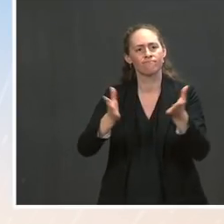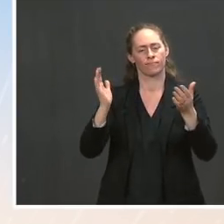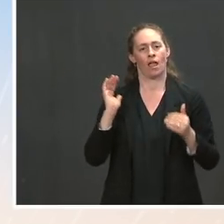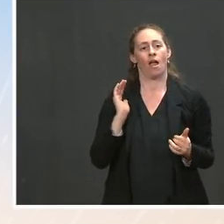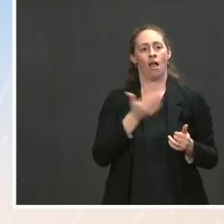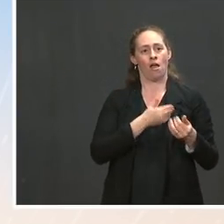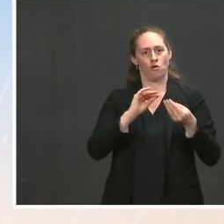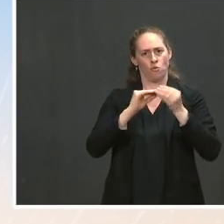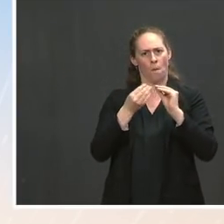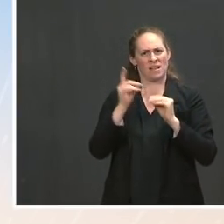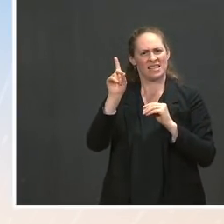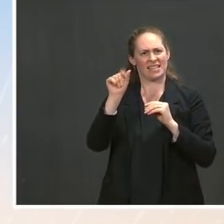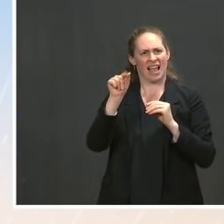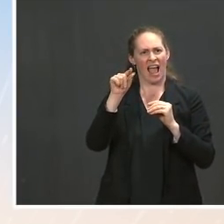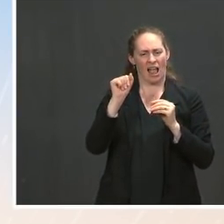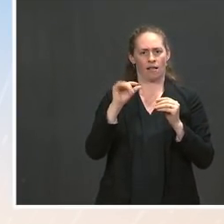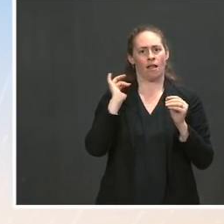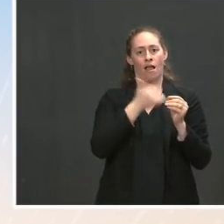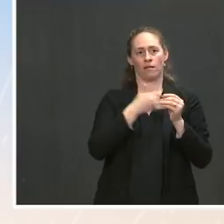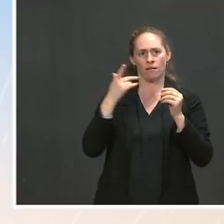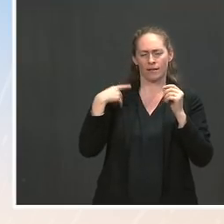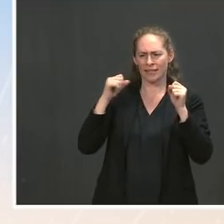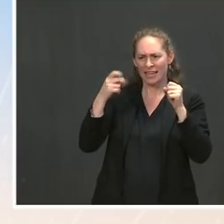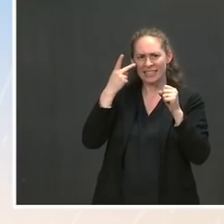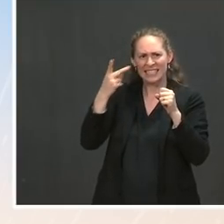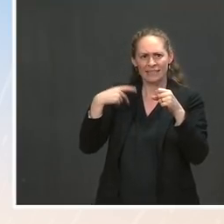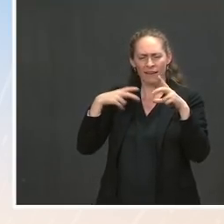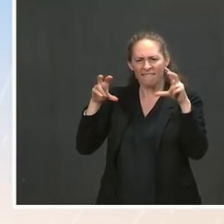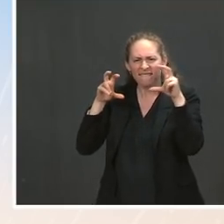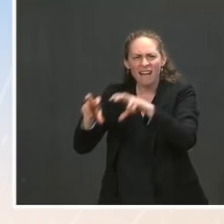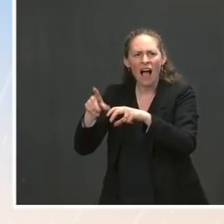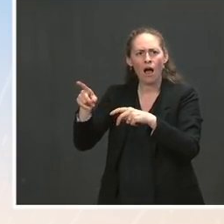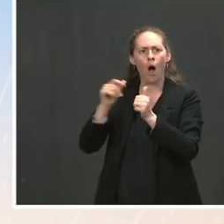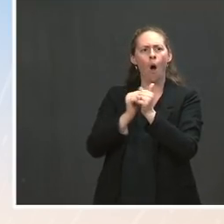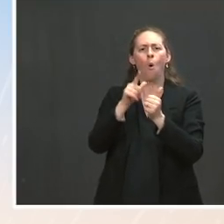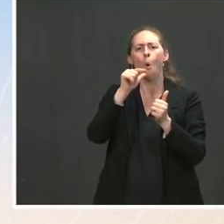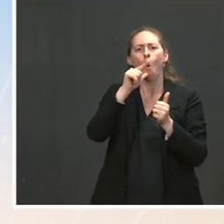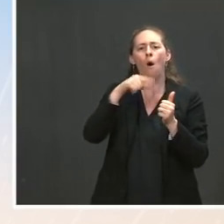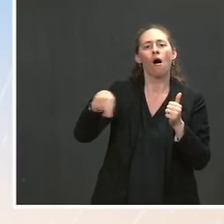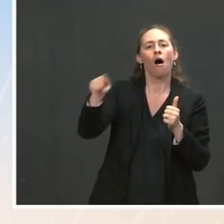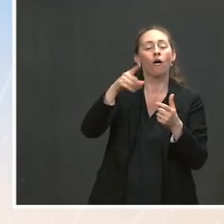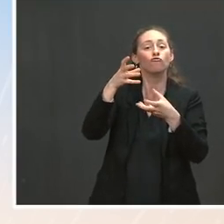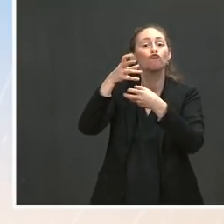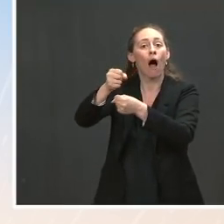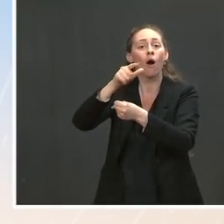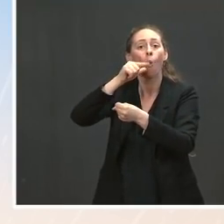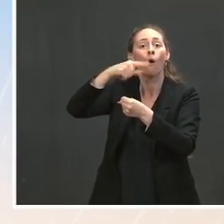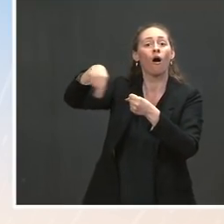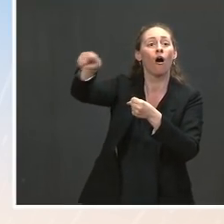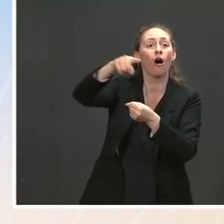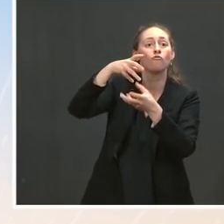and focus needs to be in trusted voices and trusted partners. We've seen some improvement in confidence